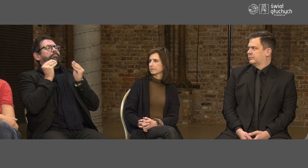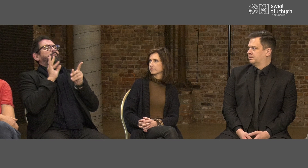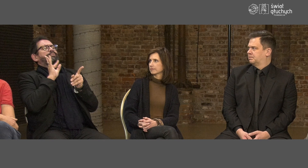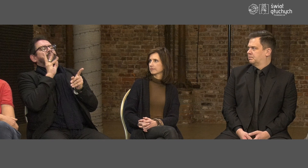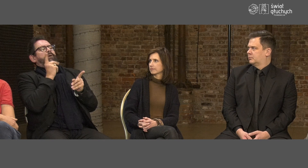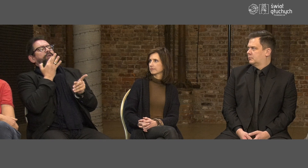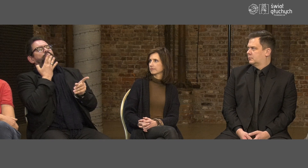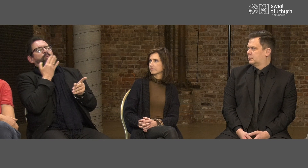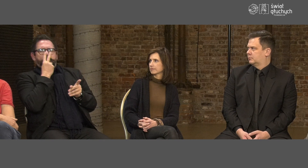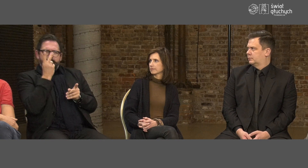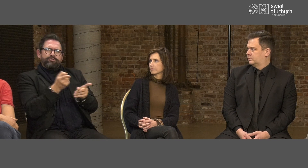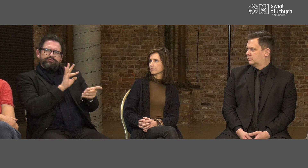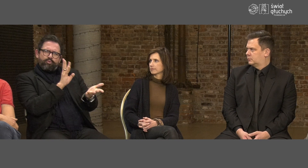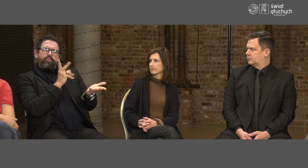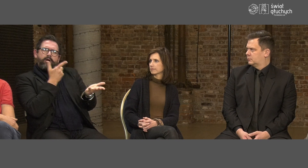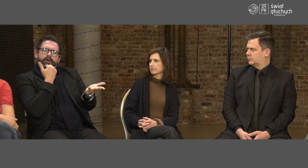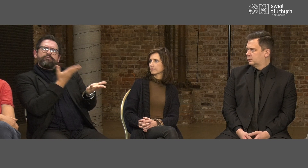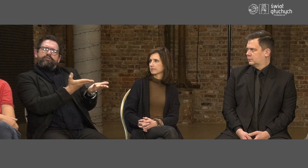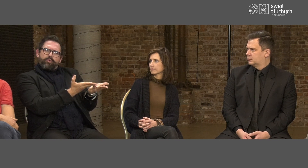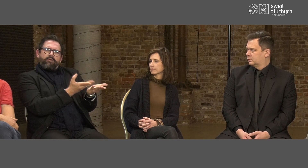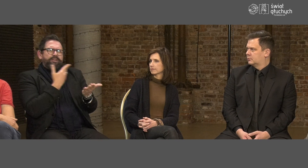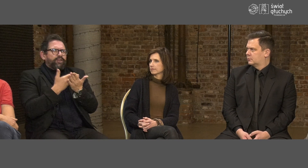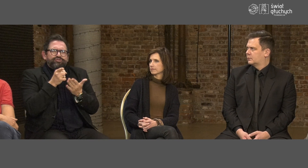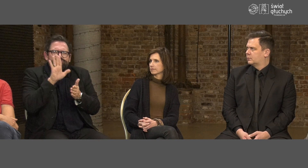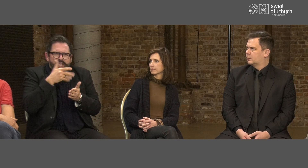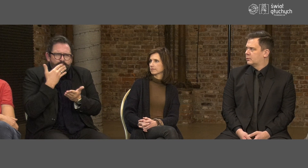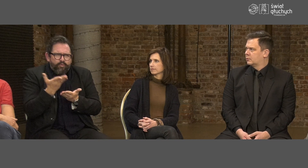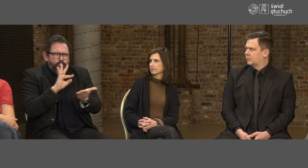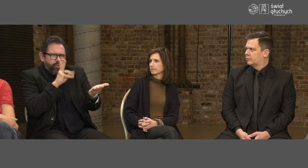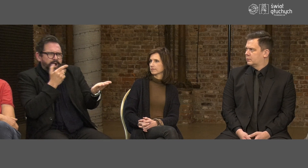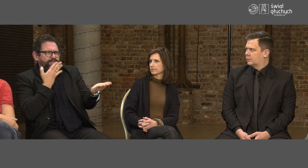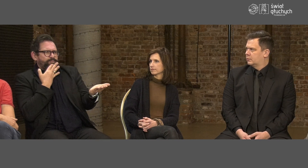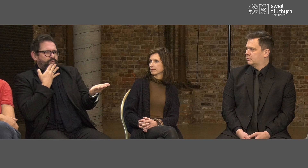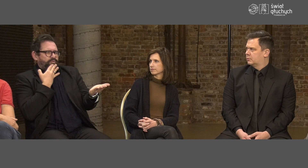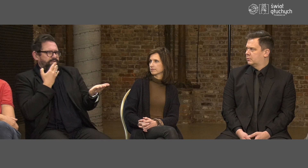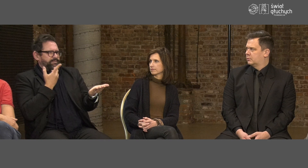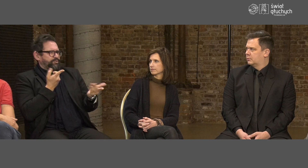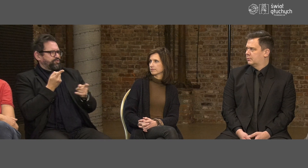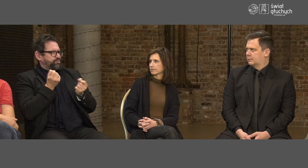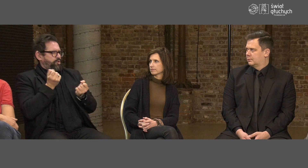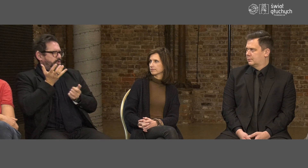"Look how nicely your friend speaks, why do you speak poorly? Look, your friend speaks so well."